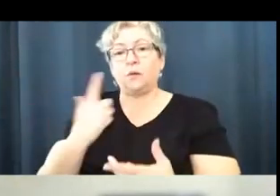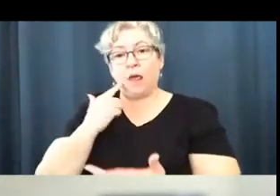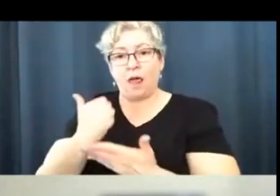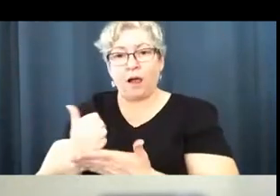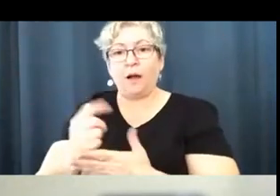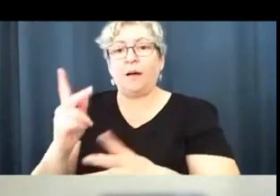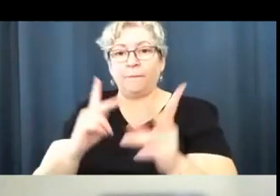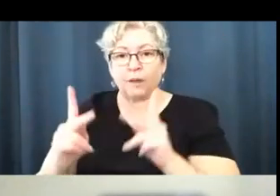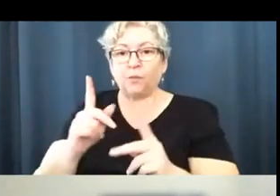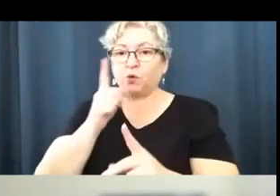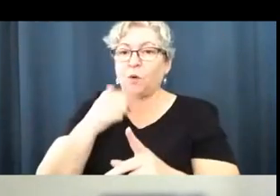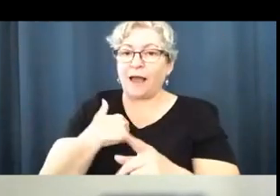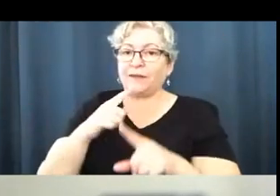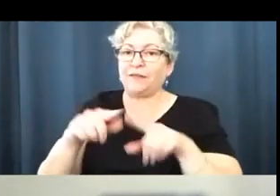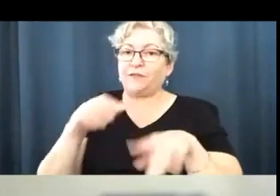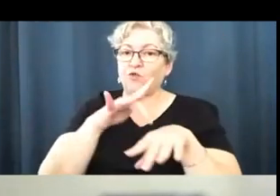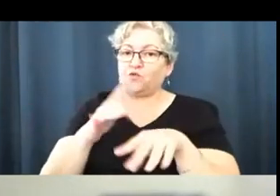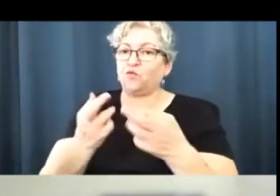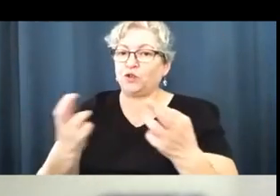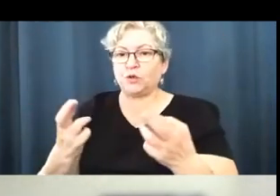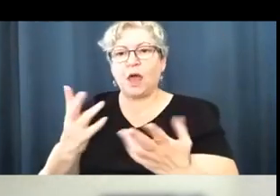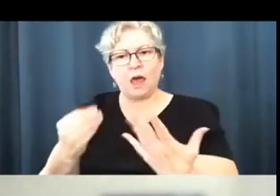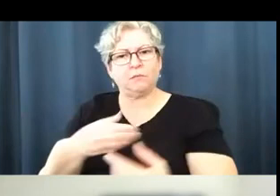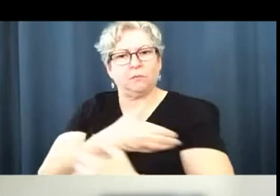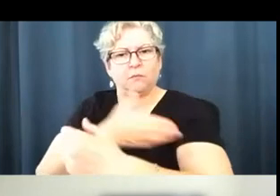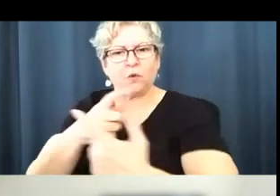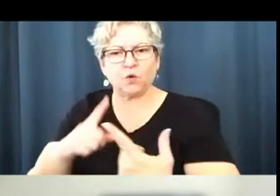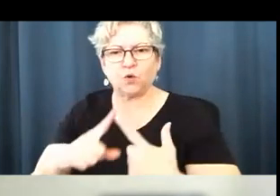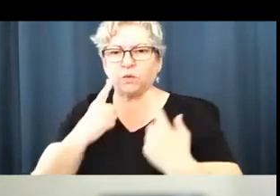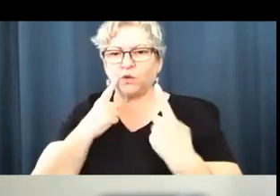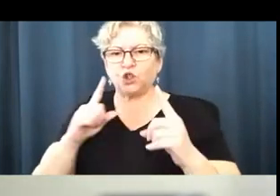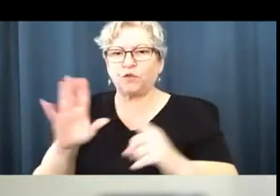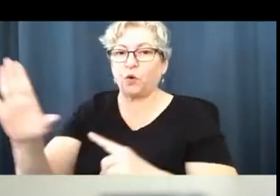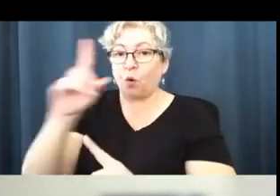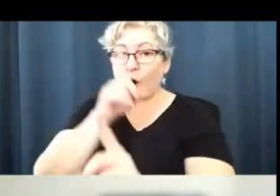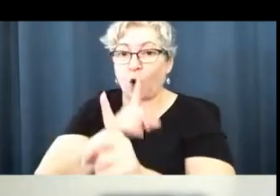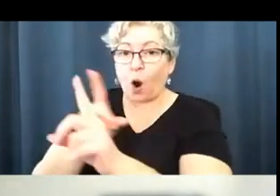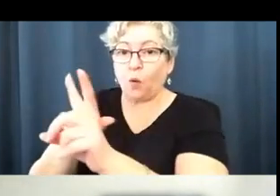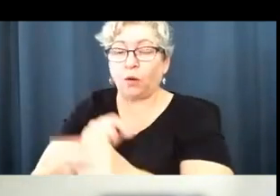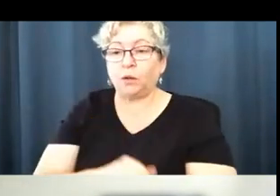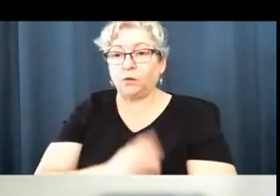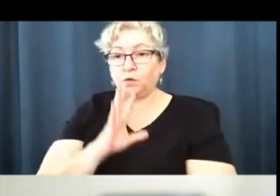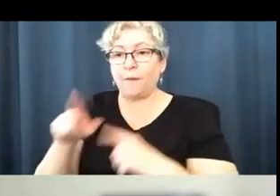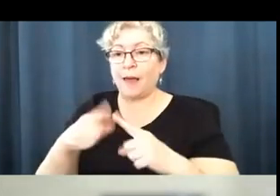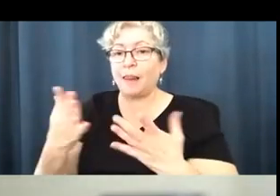to have the resources and leverage that they need to achieve your goals. So this we're talking about things like budgeting.